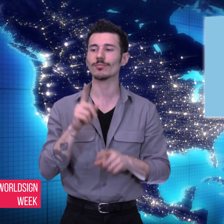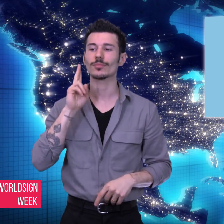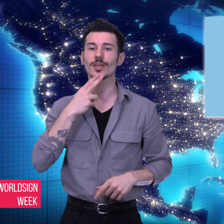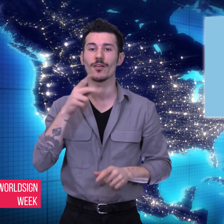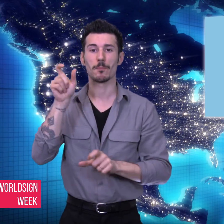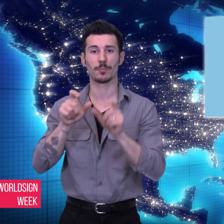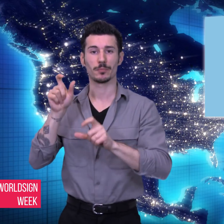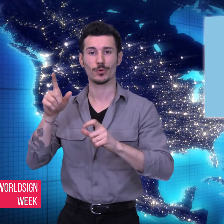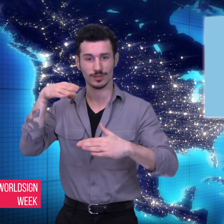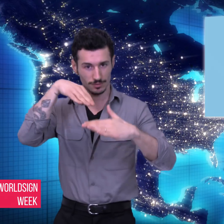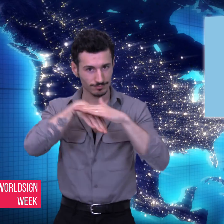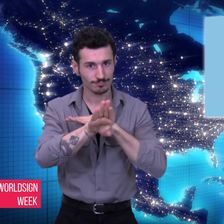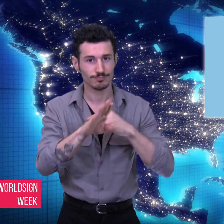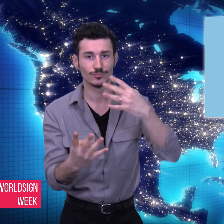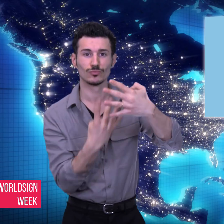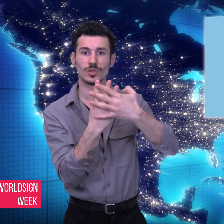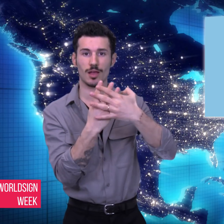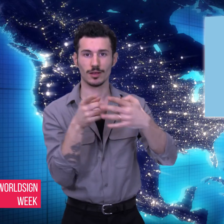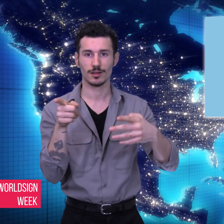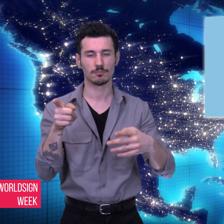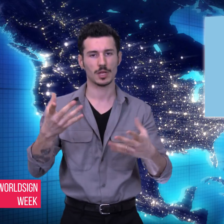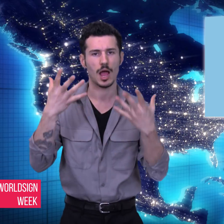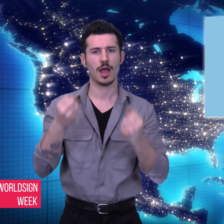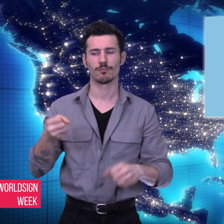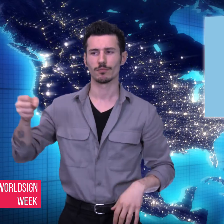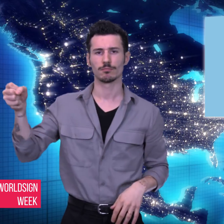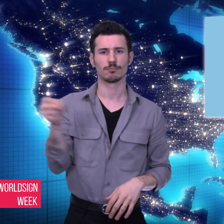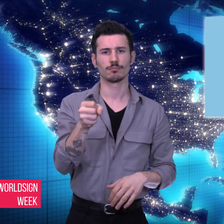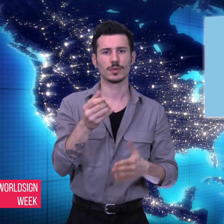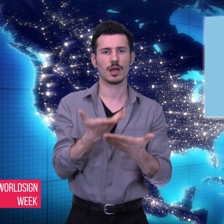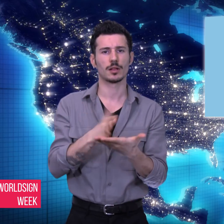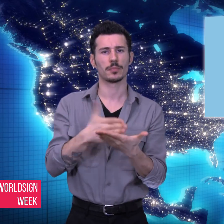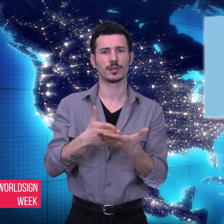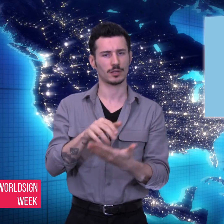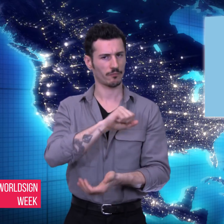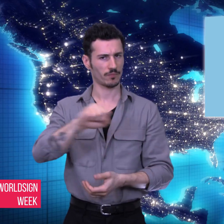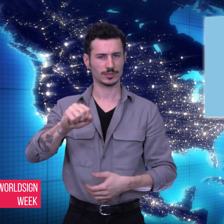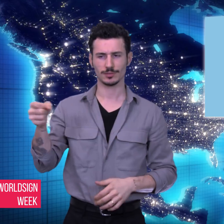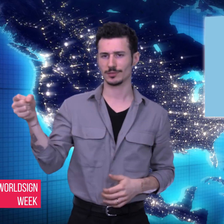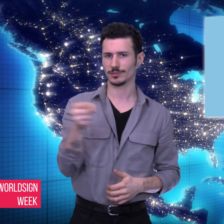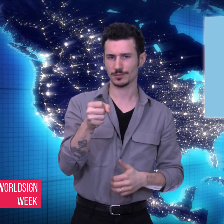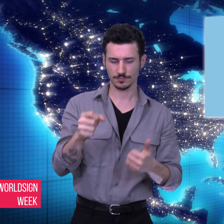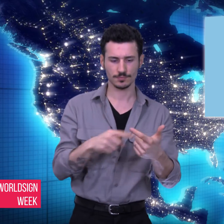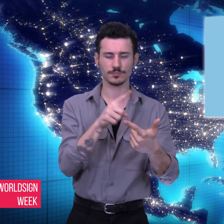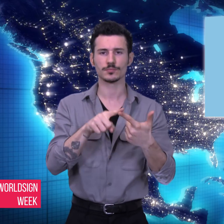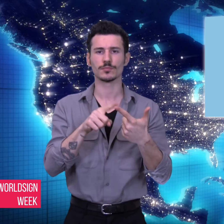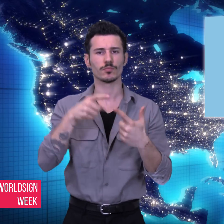language interpreters in a timely manner, hearing aids,